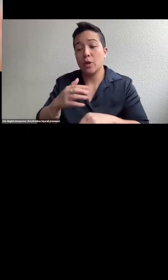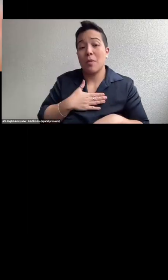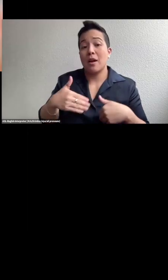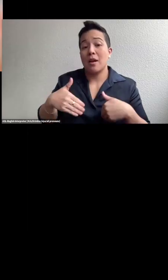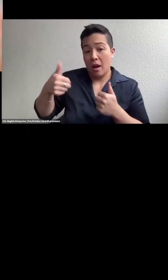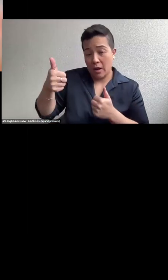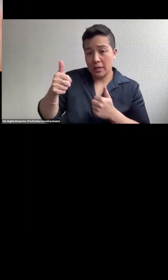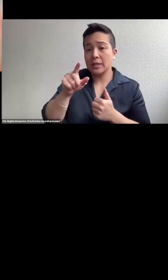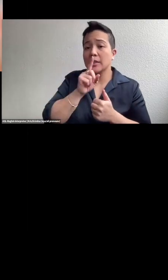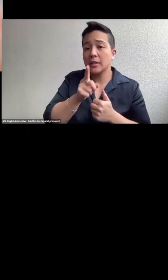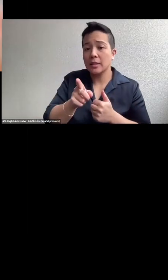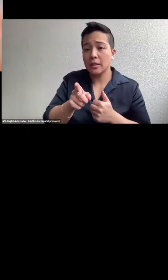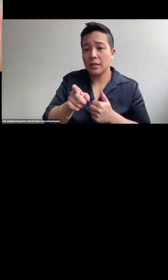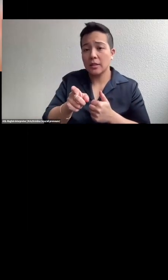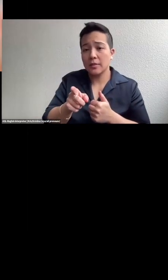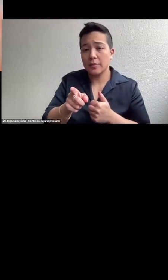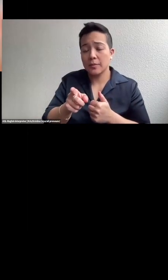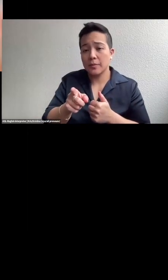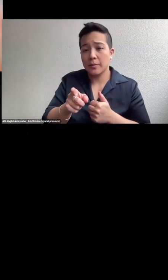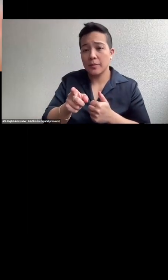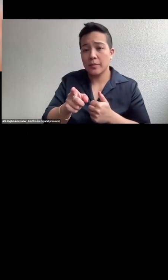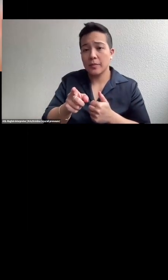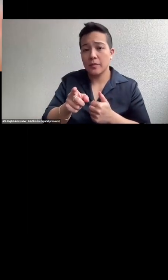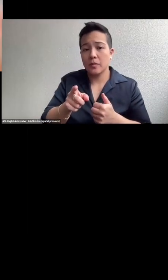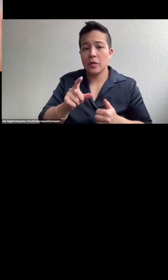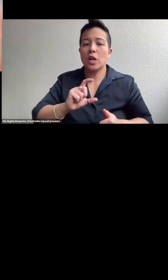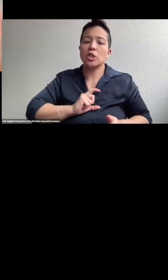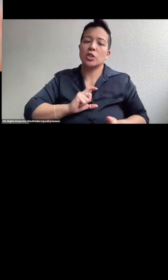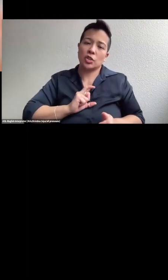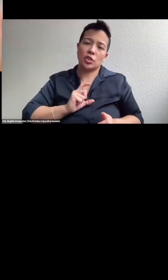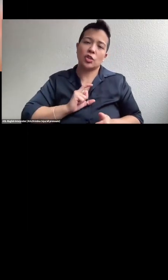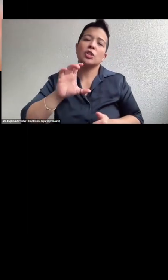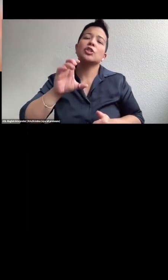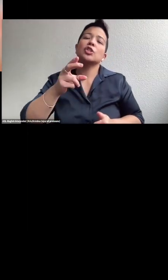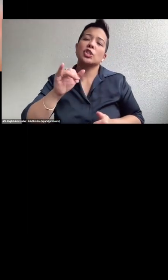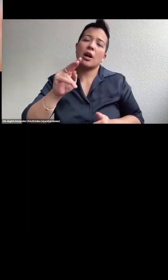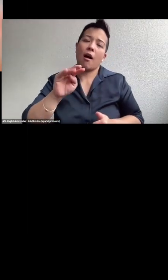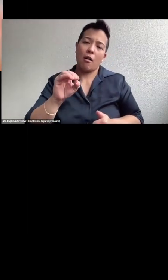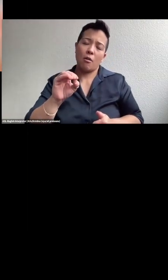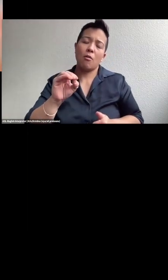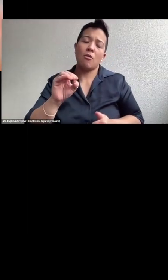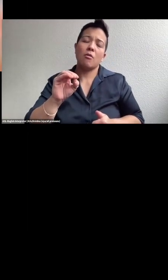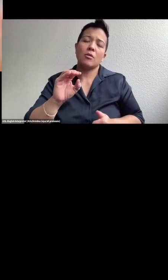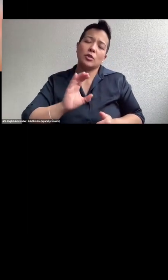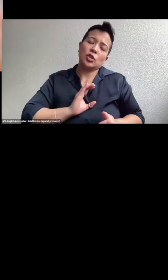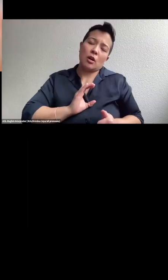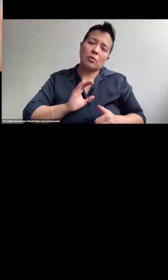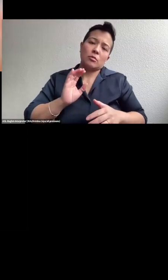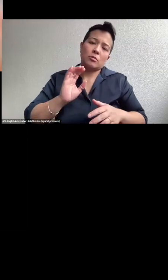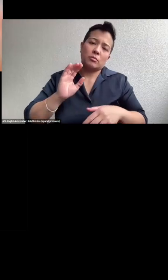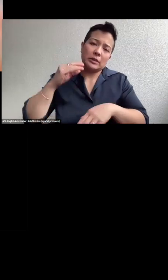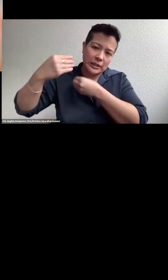of Chicano descent, I am African-American,